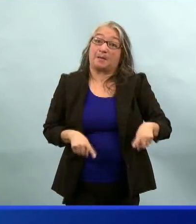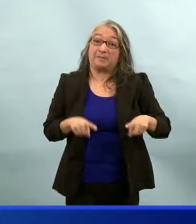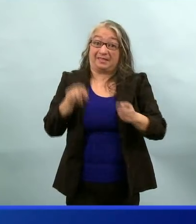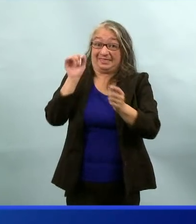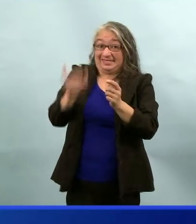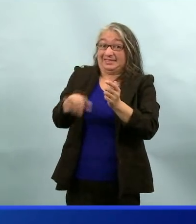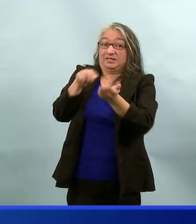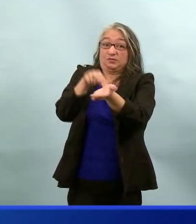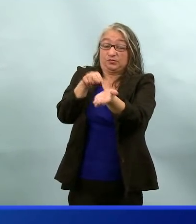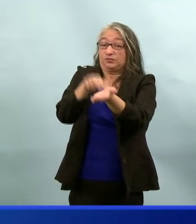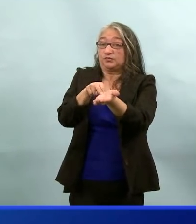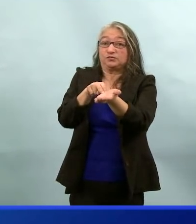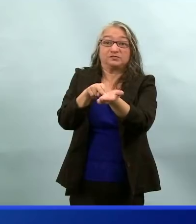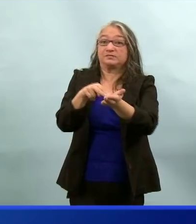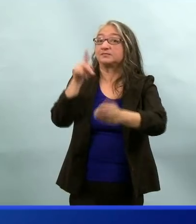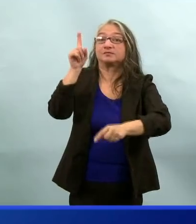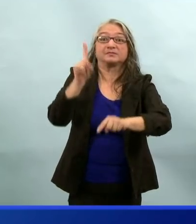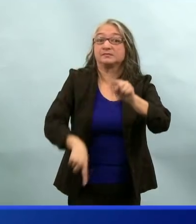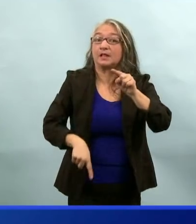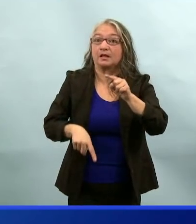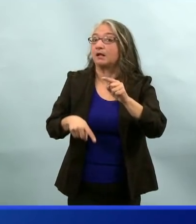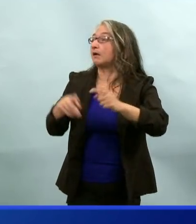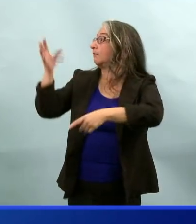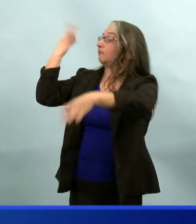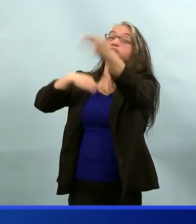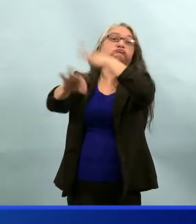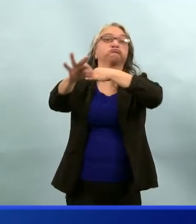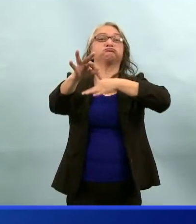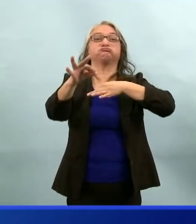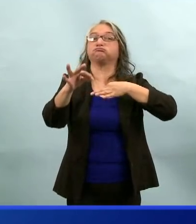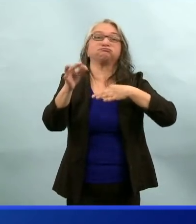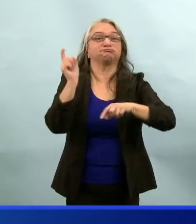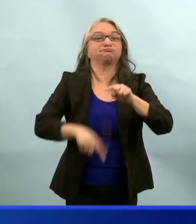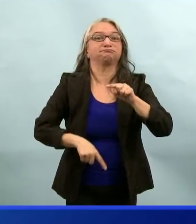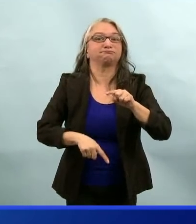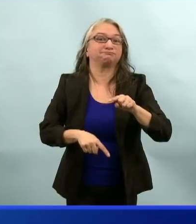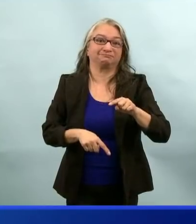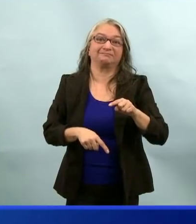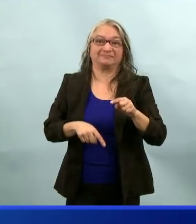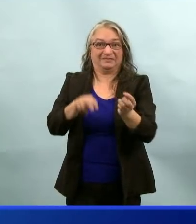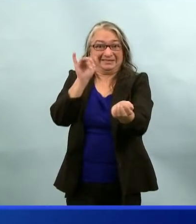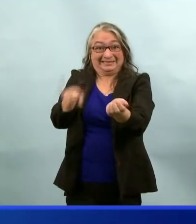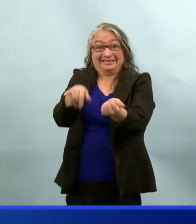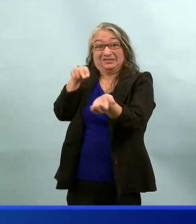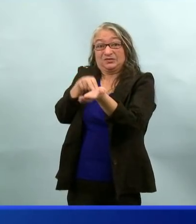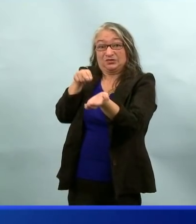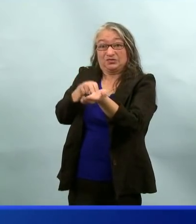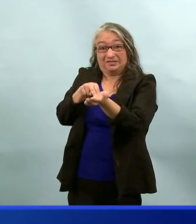easily replaced these nurses are moving to other opportunities in the health system or retiring